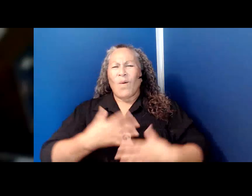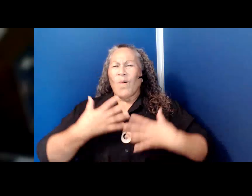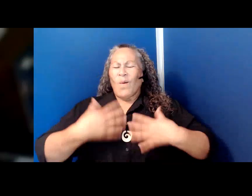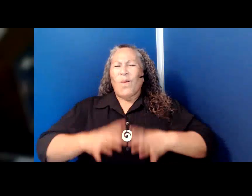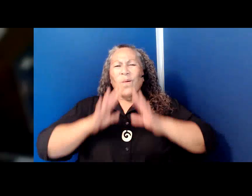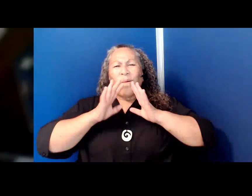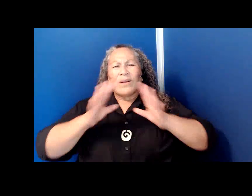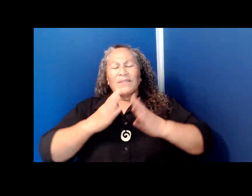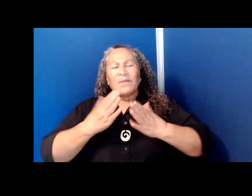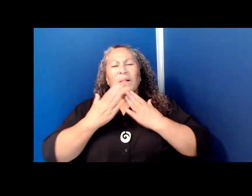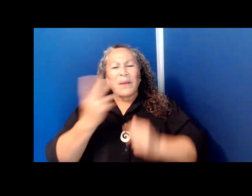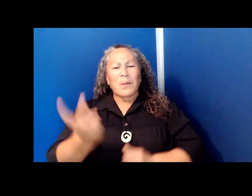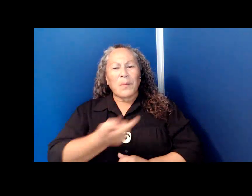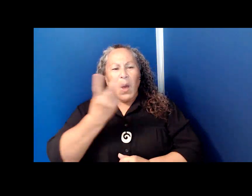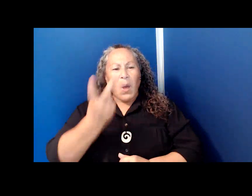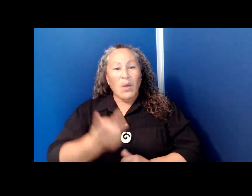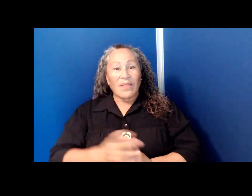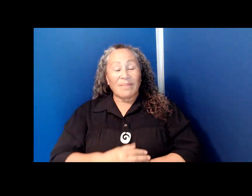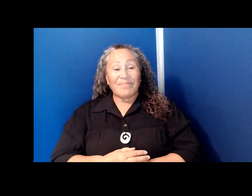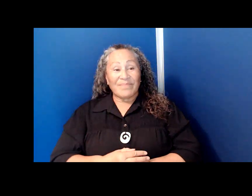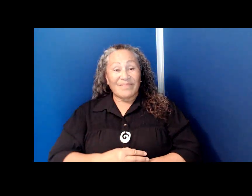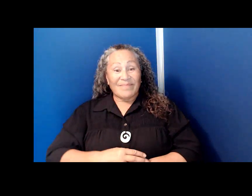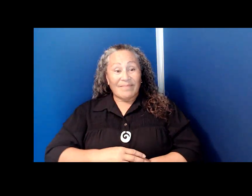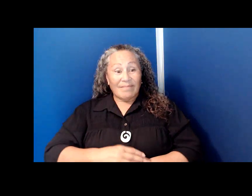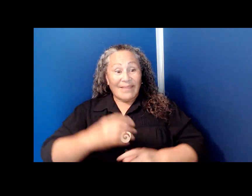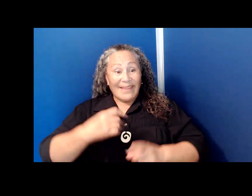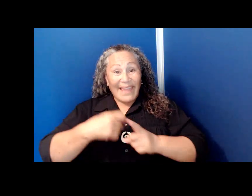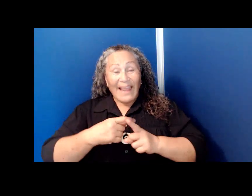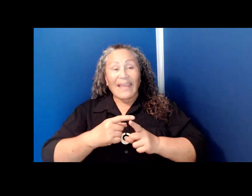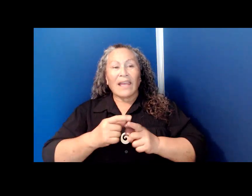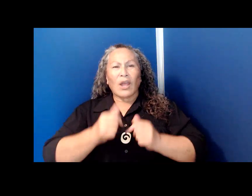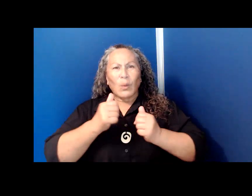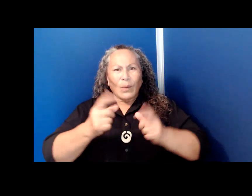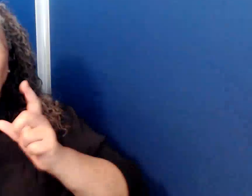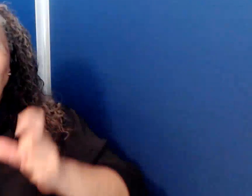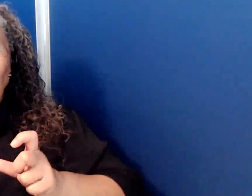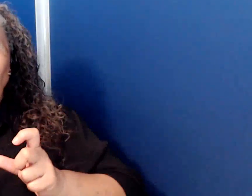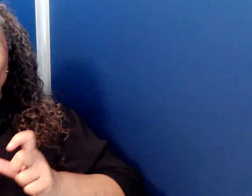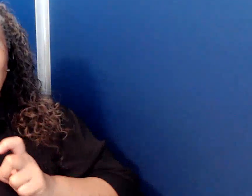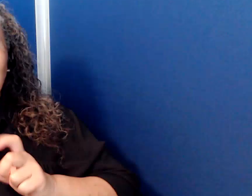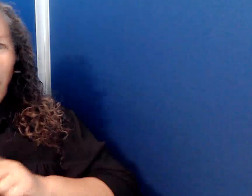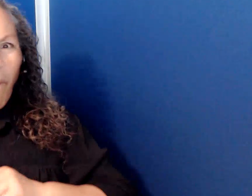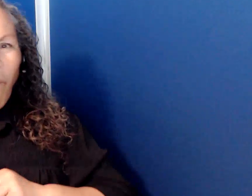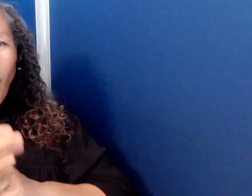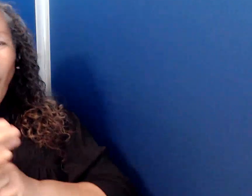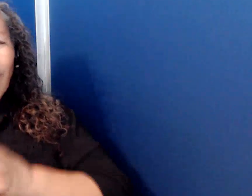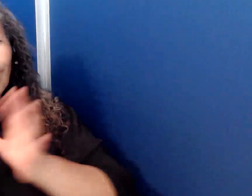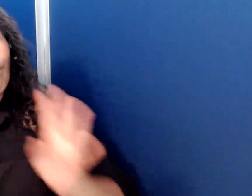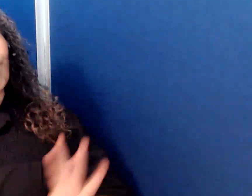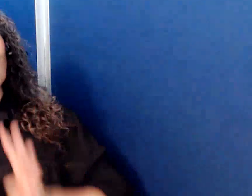you both, Richard and Kelly. That's a great photo seeing everyone come together.